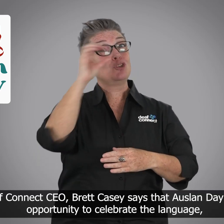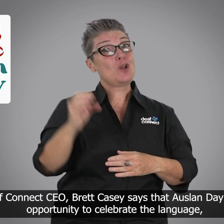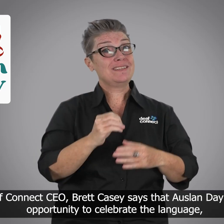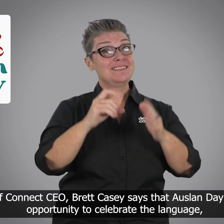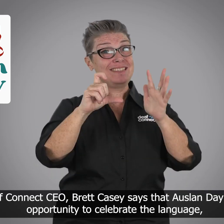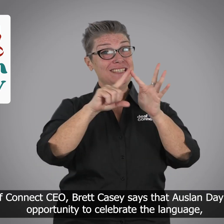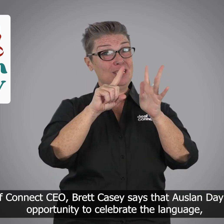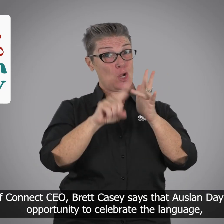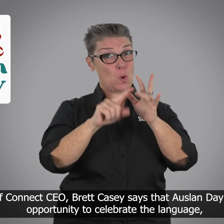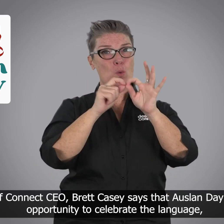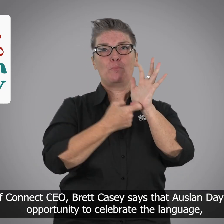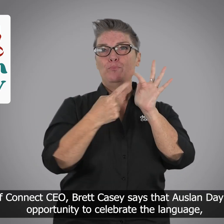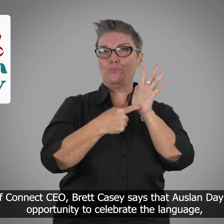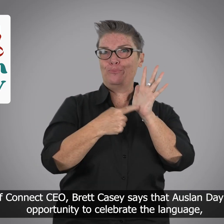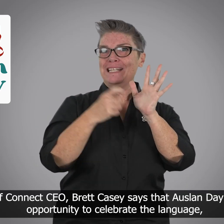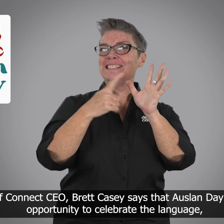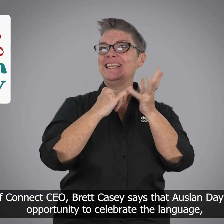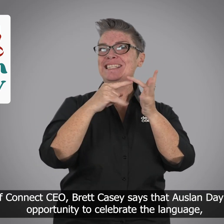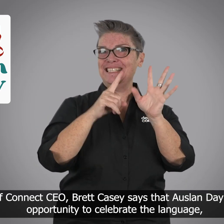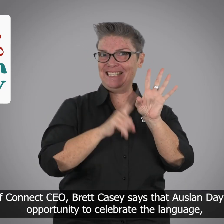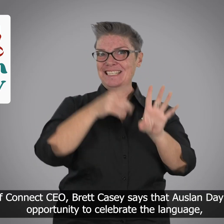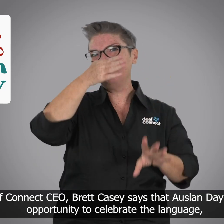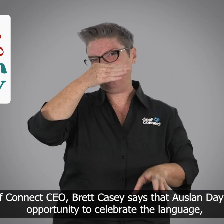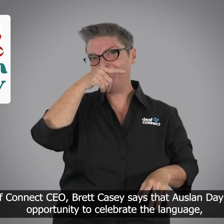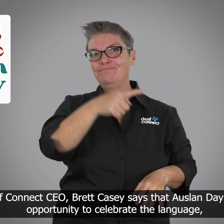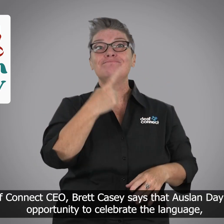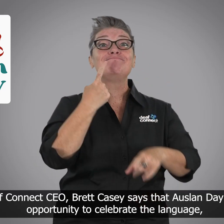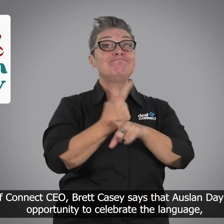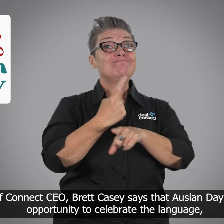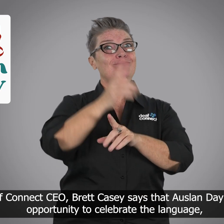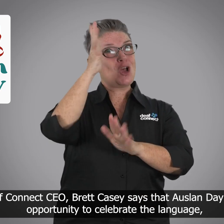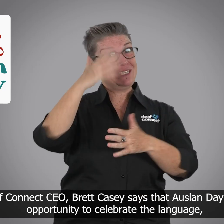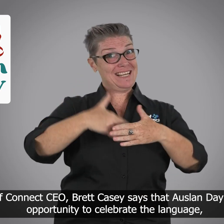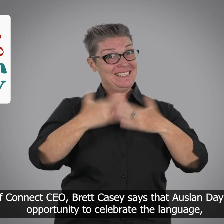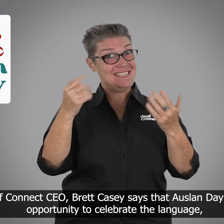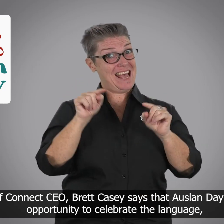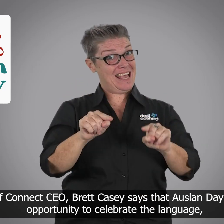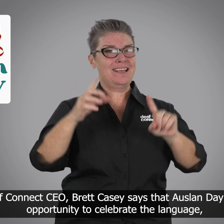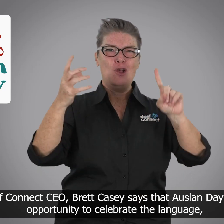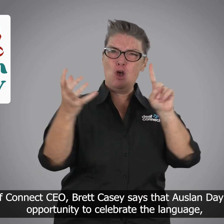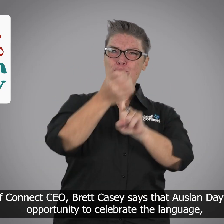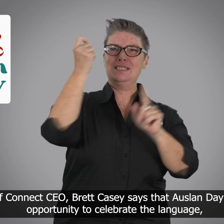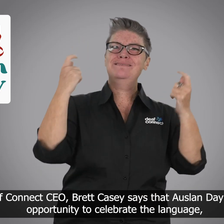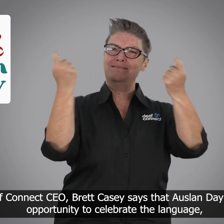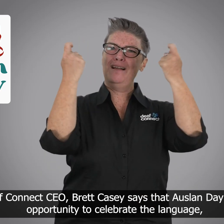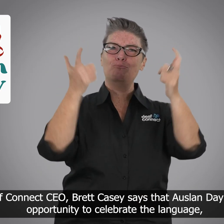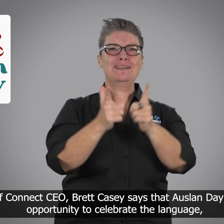Deaf Connect CEO, Brett Casey says that Auslan Day is an opportunity to celebrate the language,